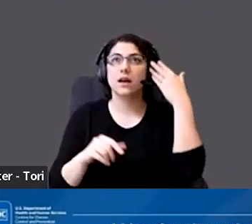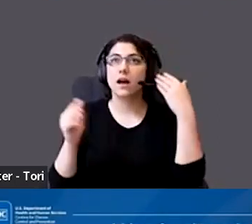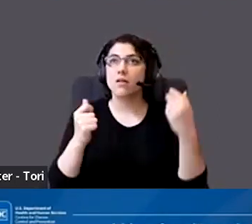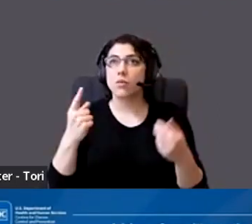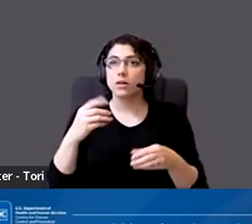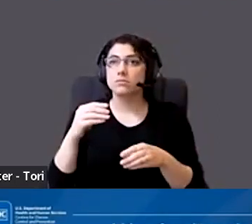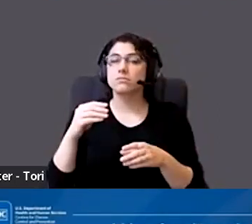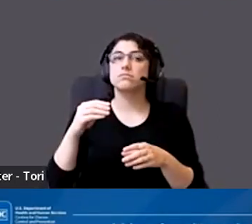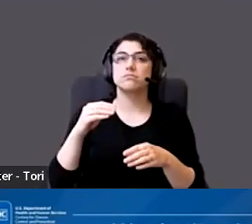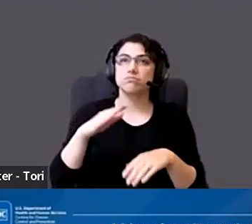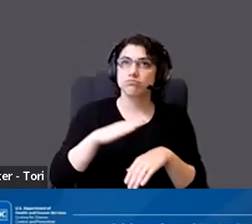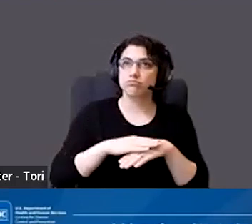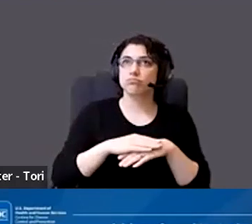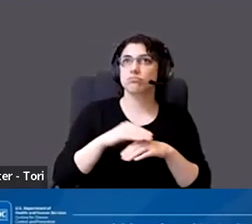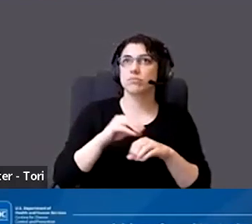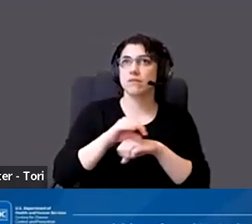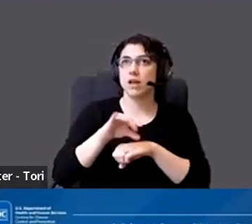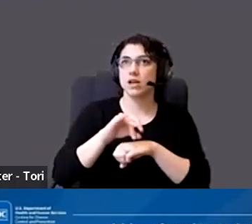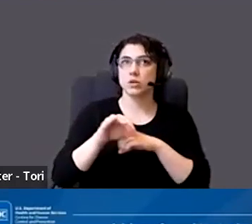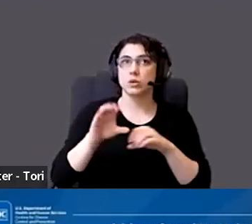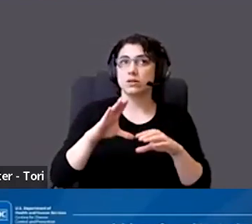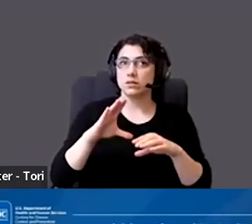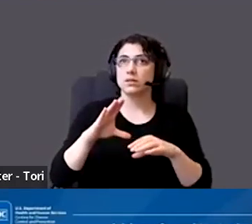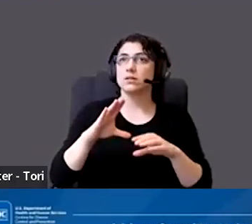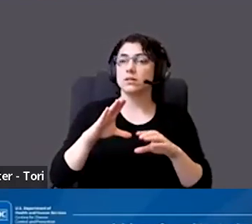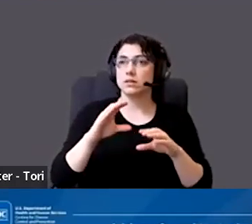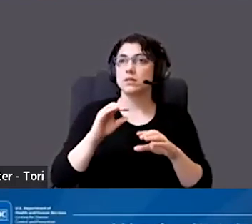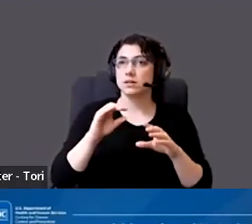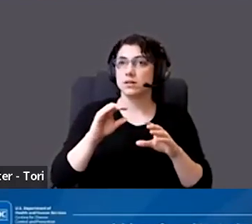I believe, we always allow time in our meetings